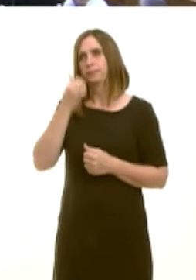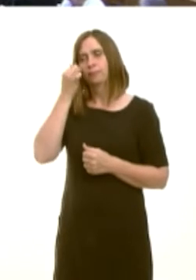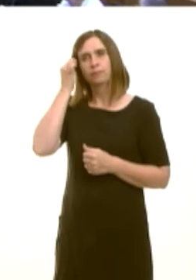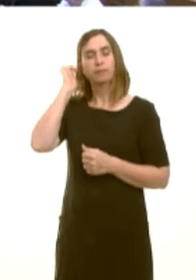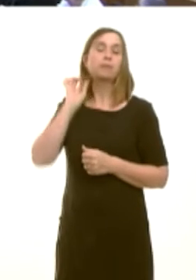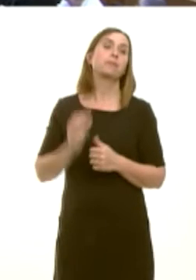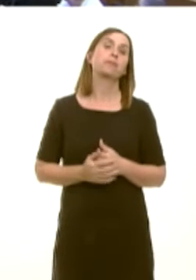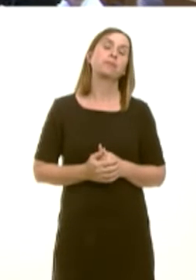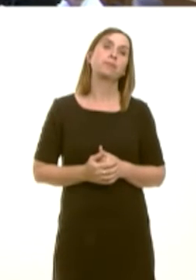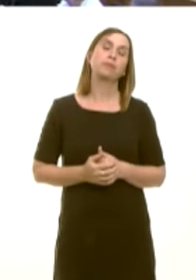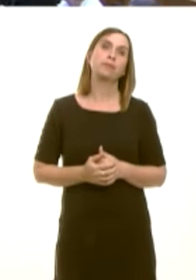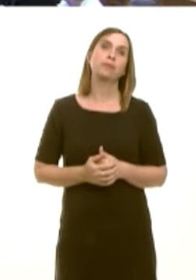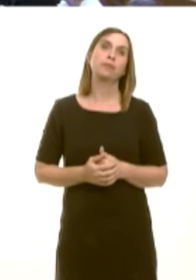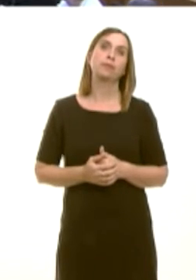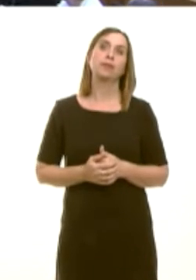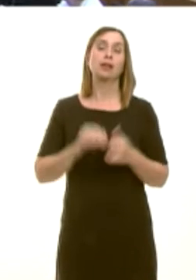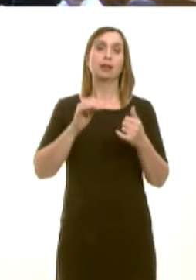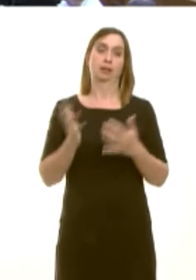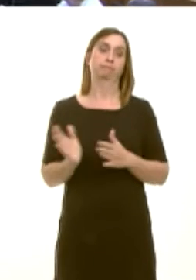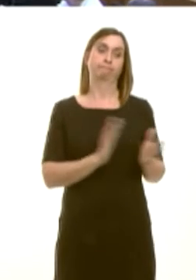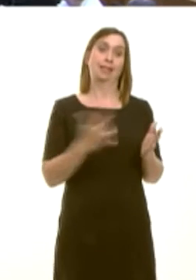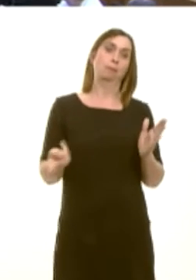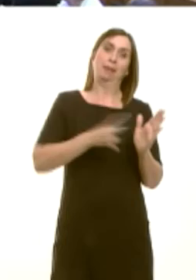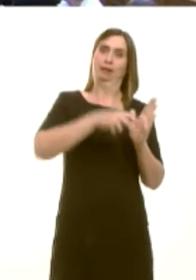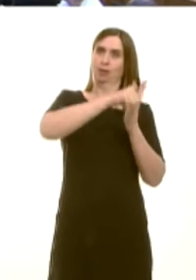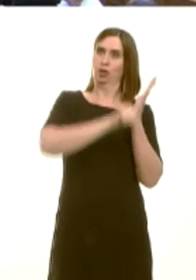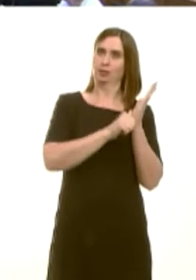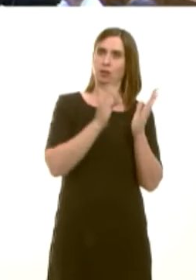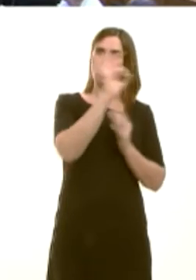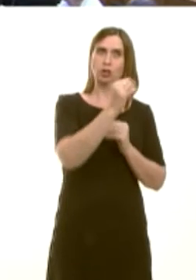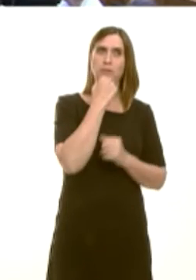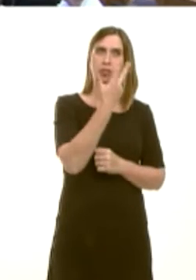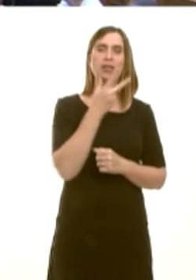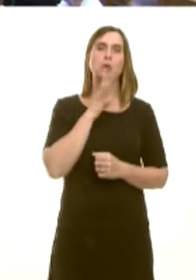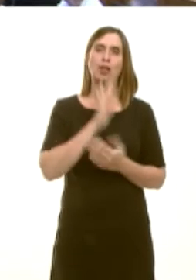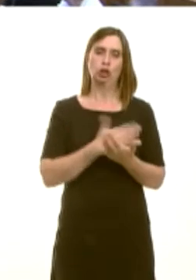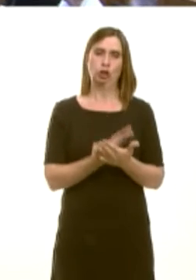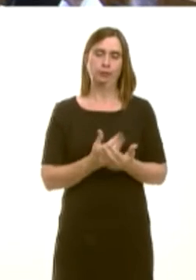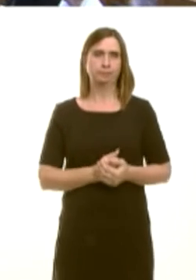3 is from Simon Thomas. Simon Thomas: 3. What assessment has the First